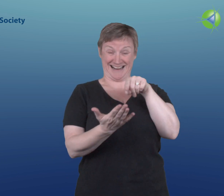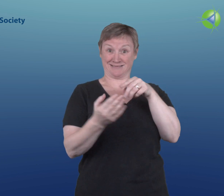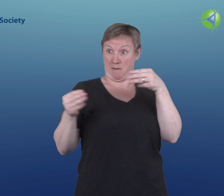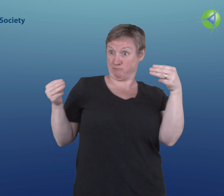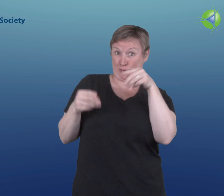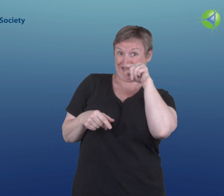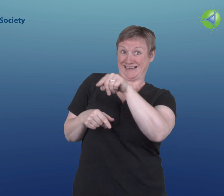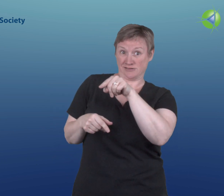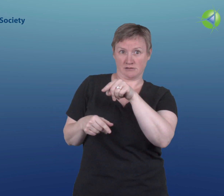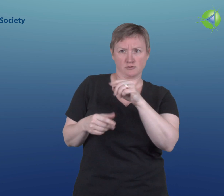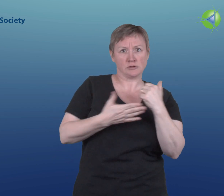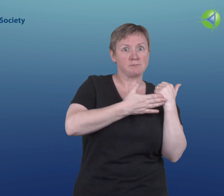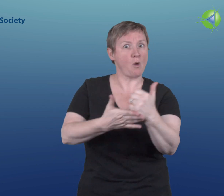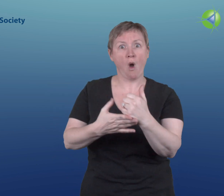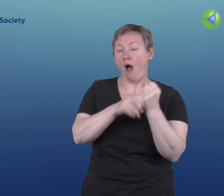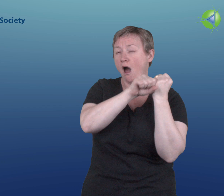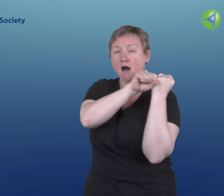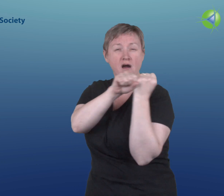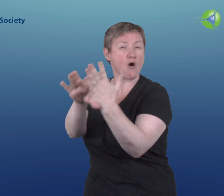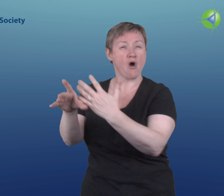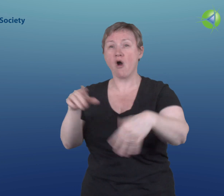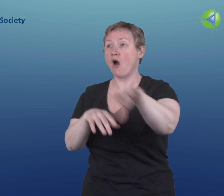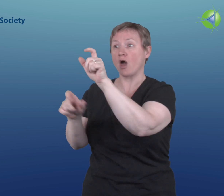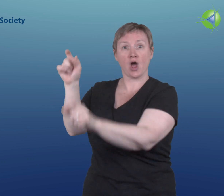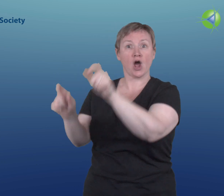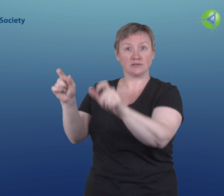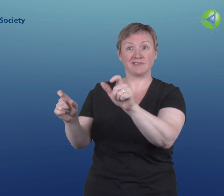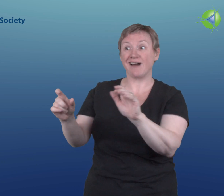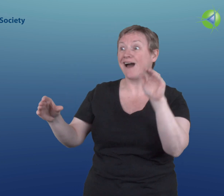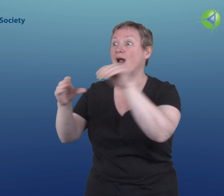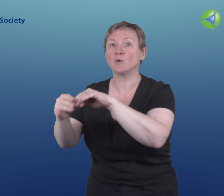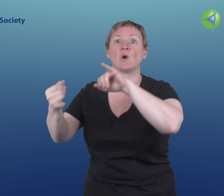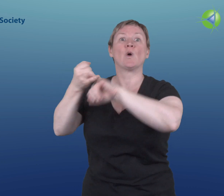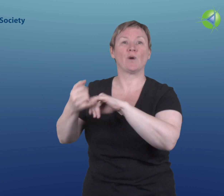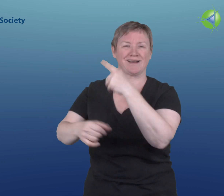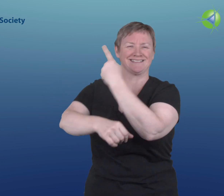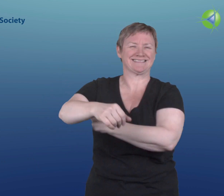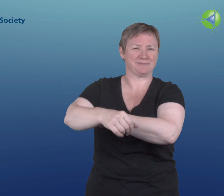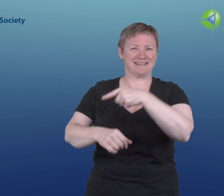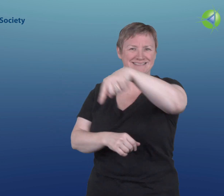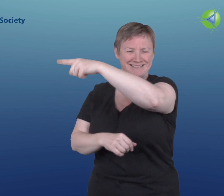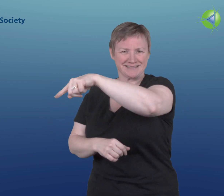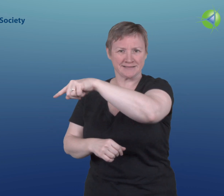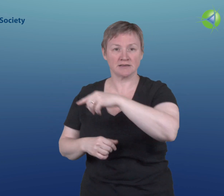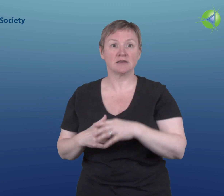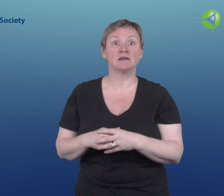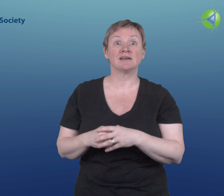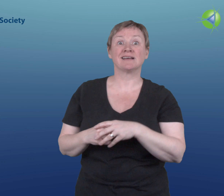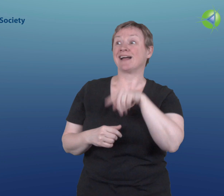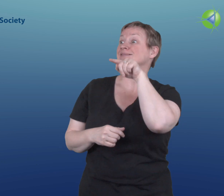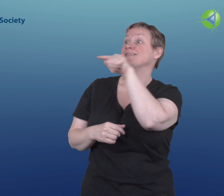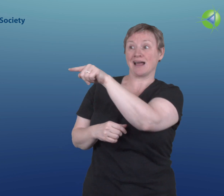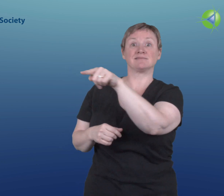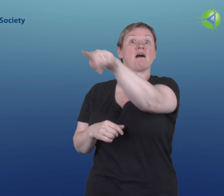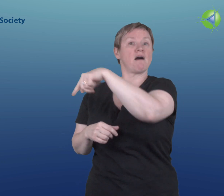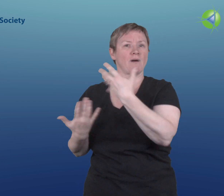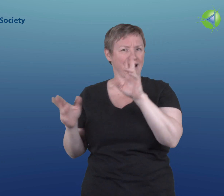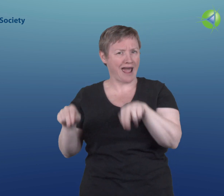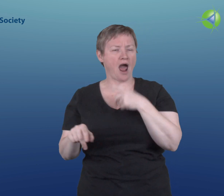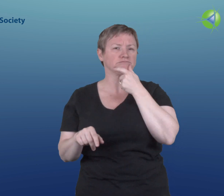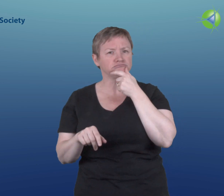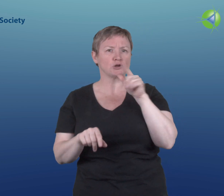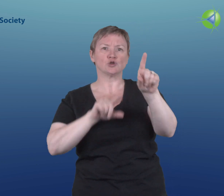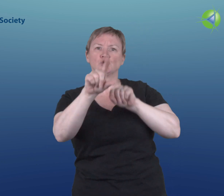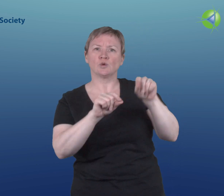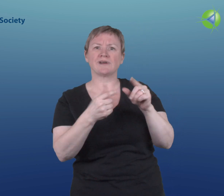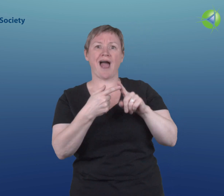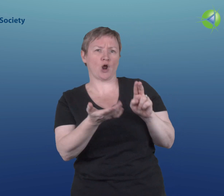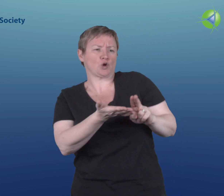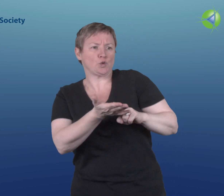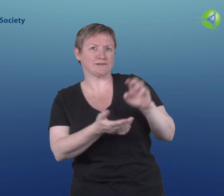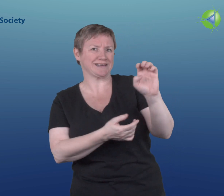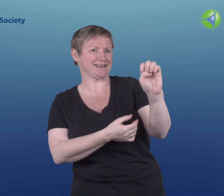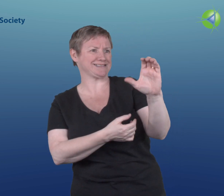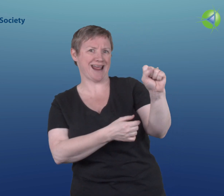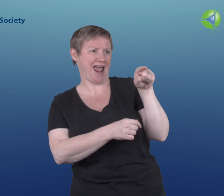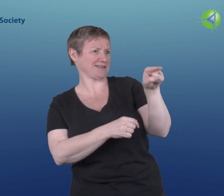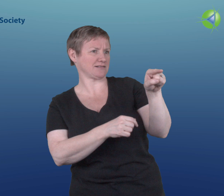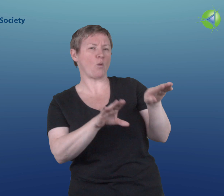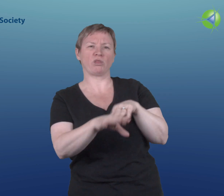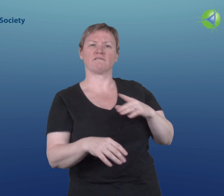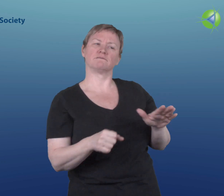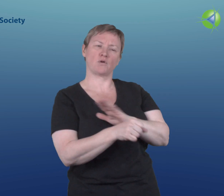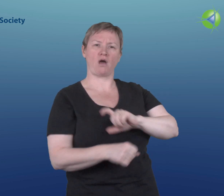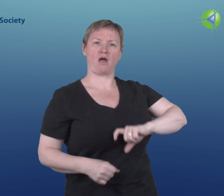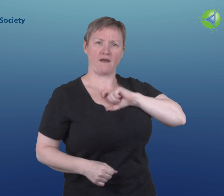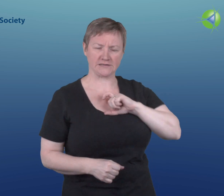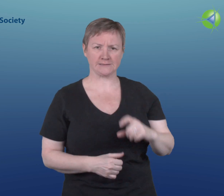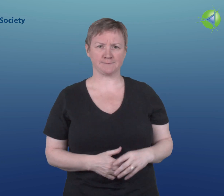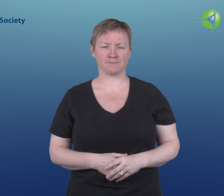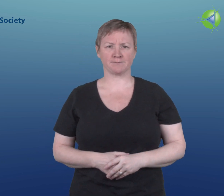These protections support all consumers, including those with disabilities, to choose and use ECS with confidence.